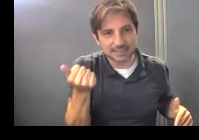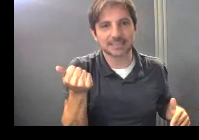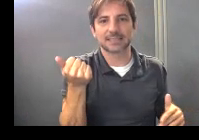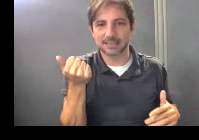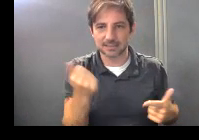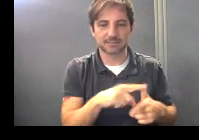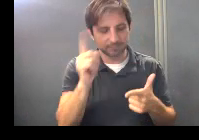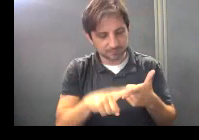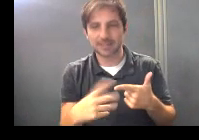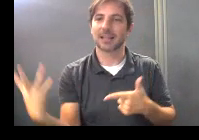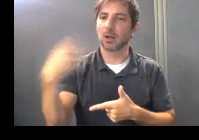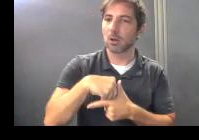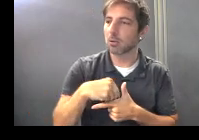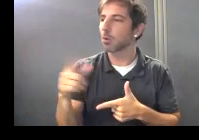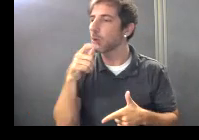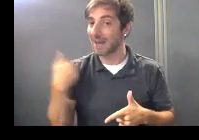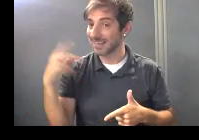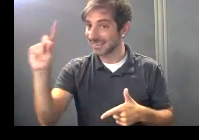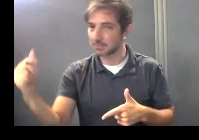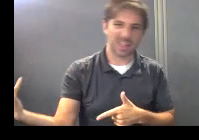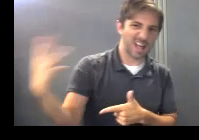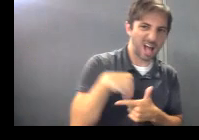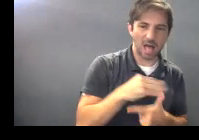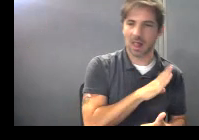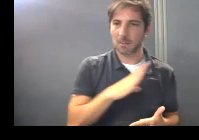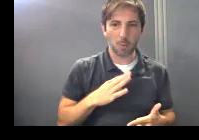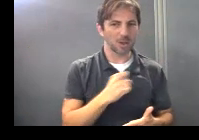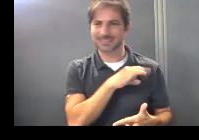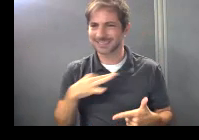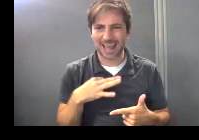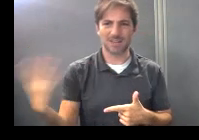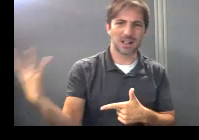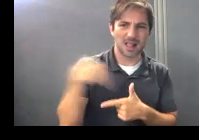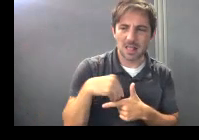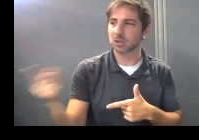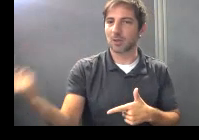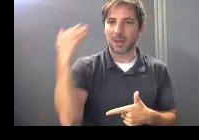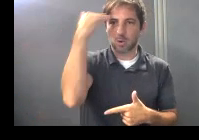AND WORK WITH ARTISTS WITH DISABILITIES TO MAKE SURE THAT THERE IS REPUTATION AND VOICES